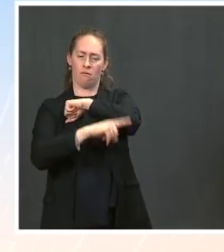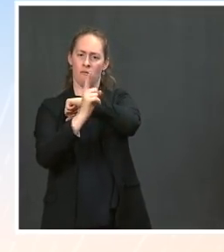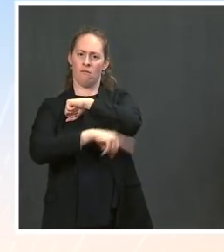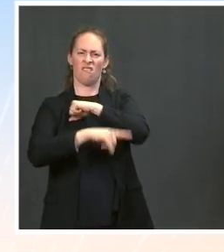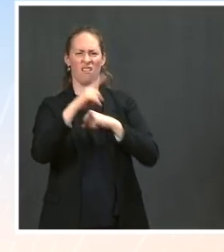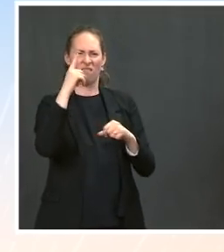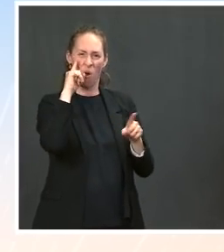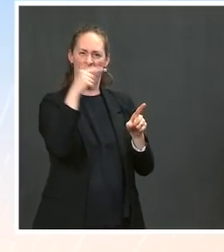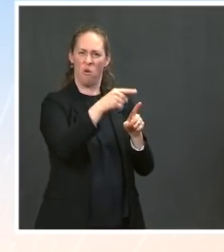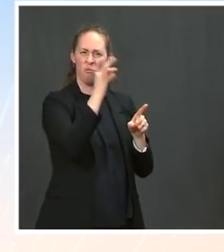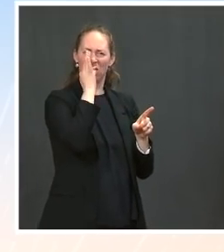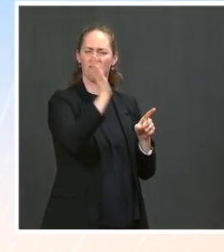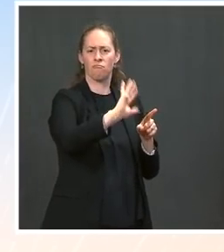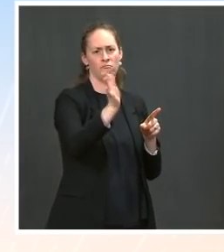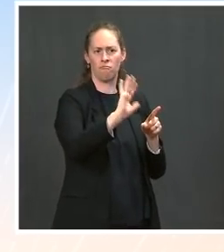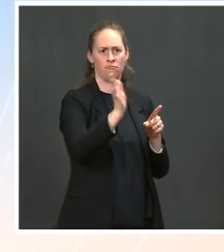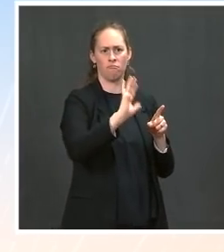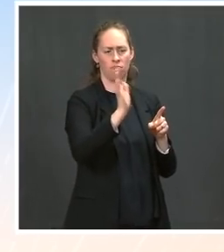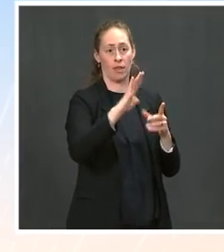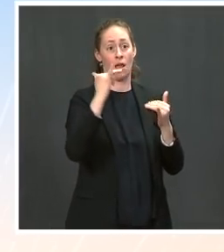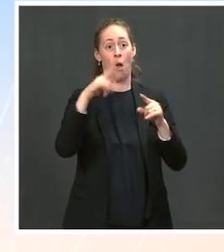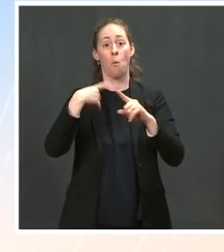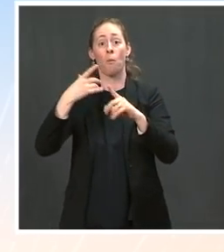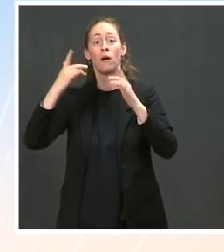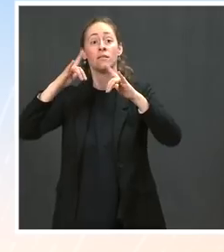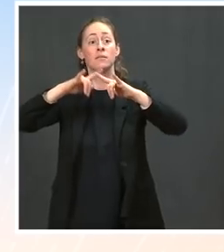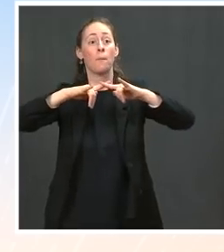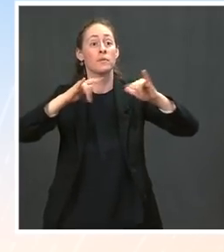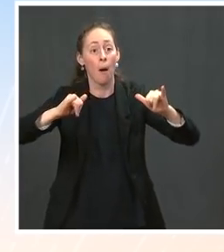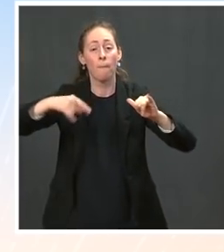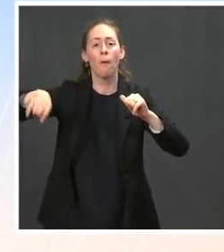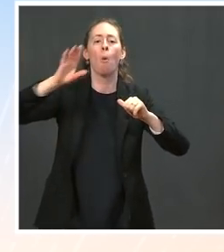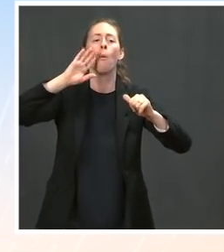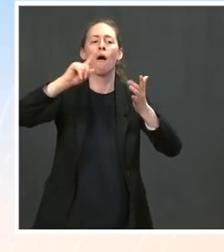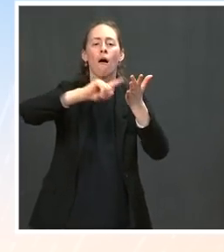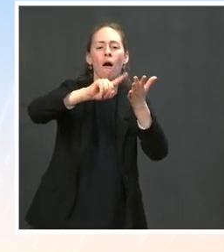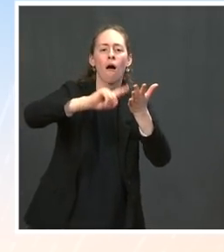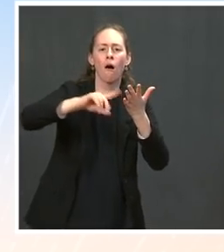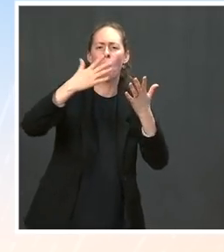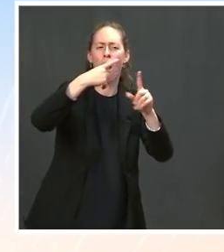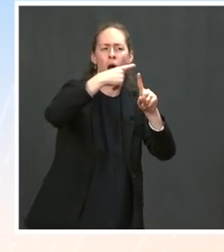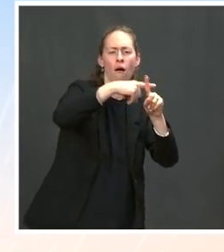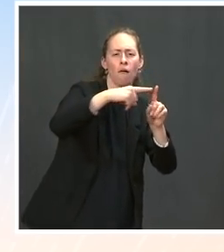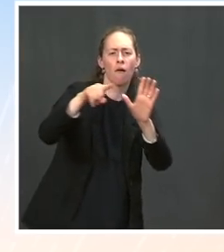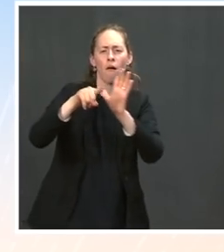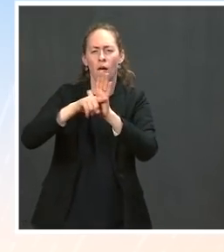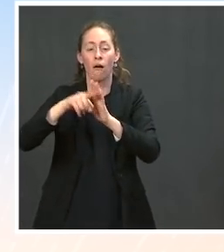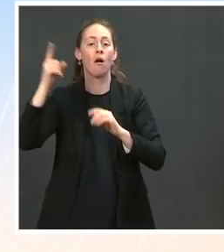of the positive and negative impacts. The Press: And then, on a related note, yesterday the House passed the SAFE Banking Act,